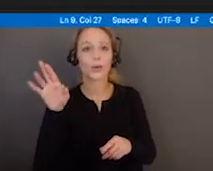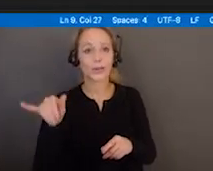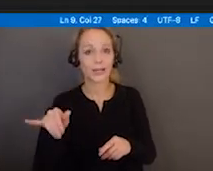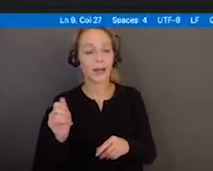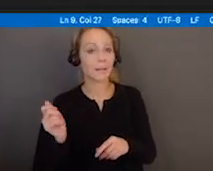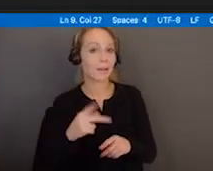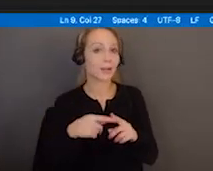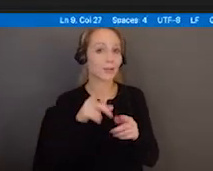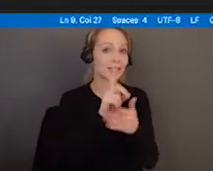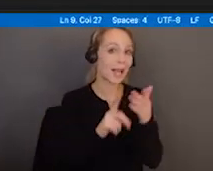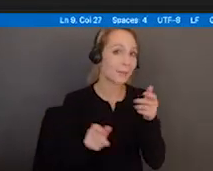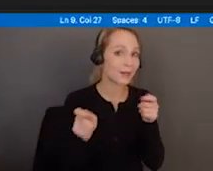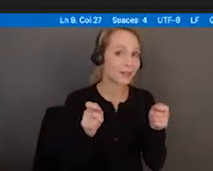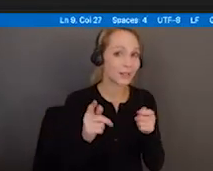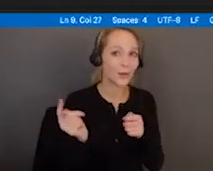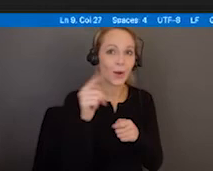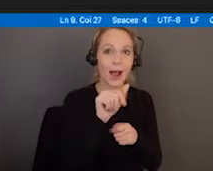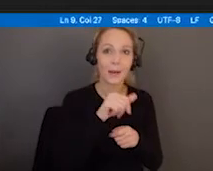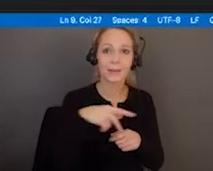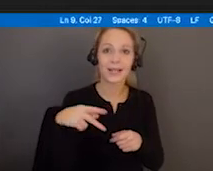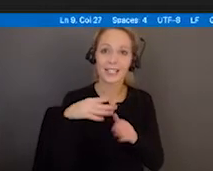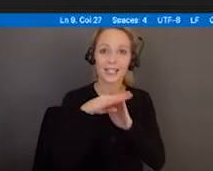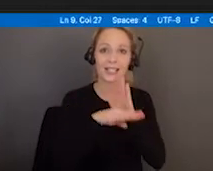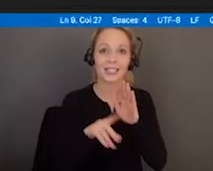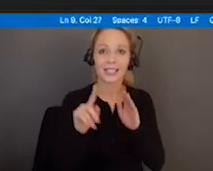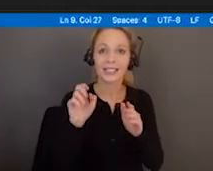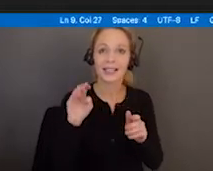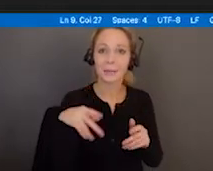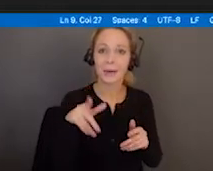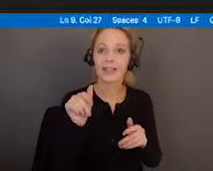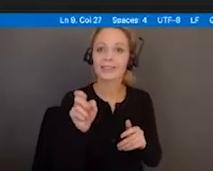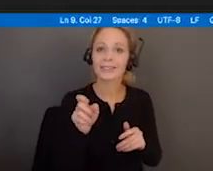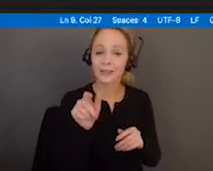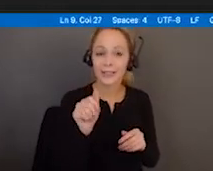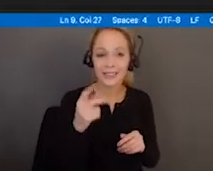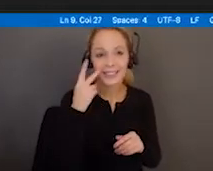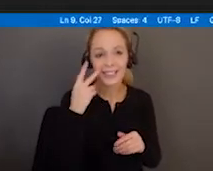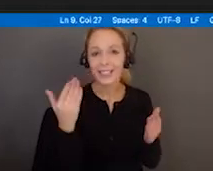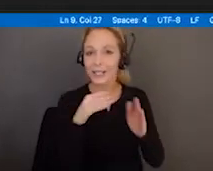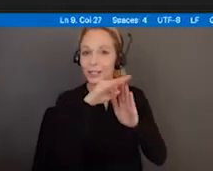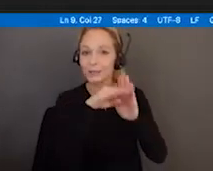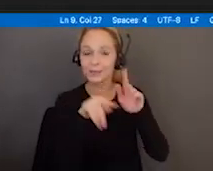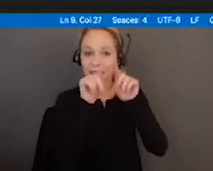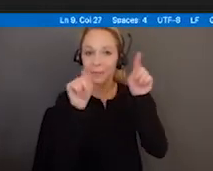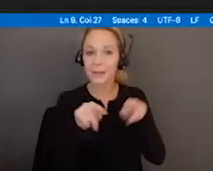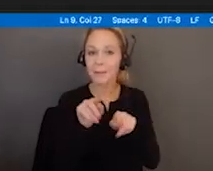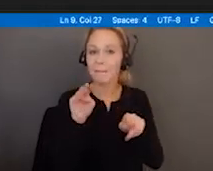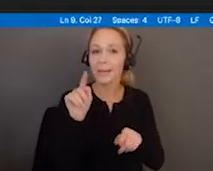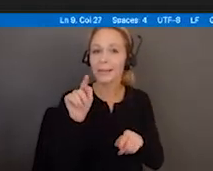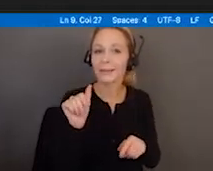MANAGER, WE GO TO THE APPLICATION LISTING TEMPLATE, YOU CAN SEE IT HERE IN THE METADATA, WE'VE ADDED THIS DATA